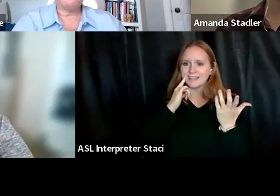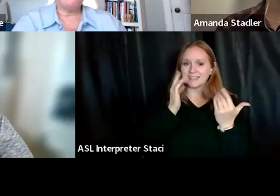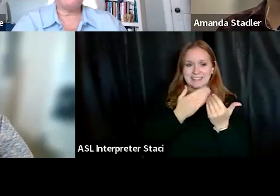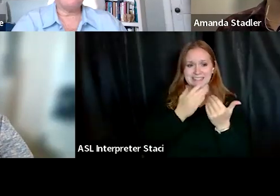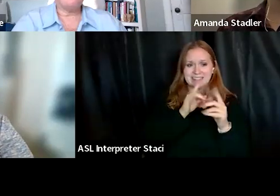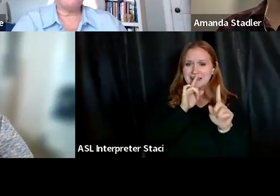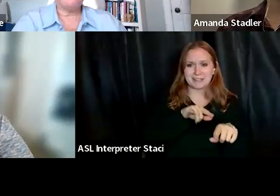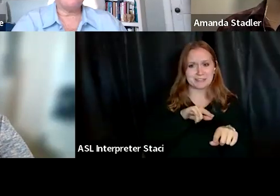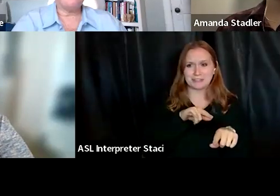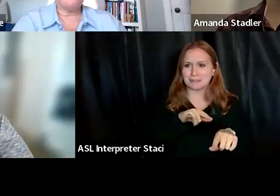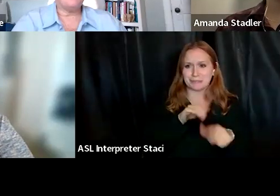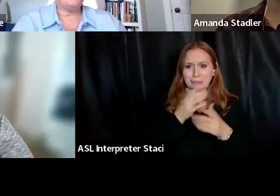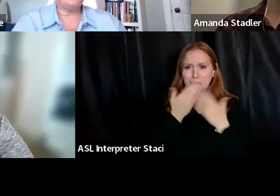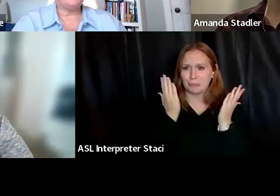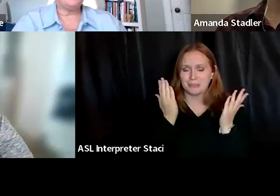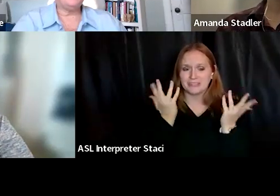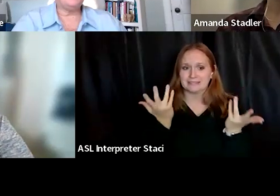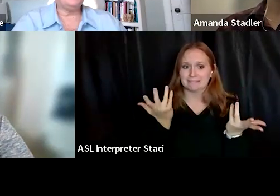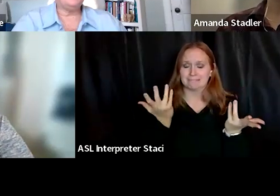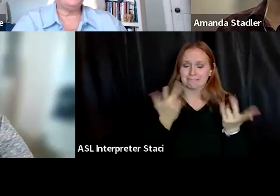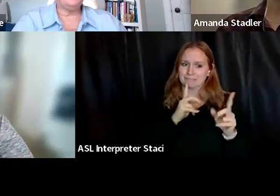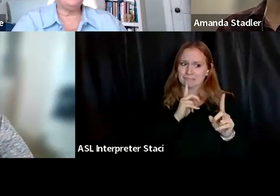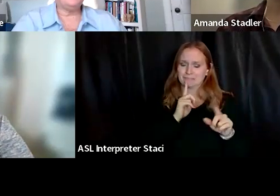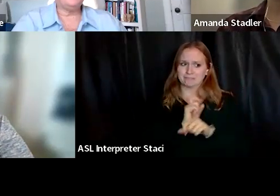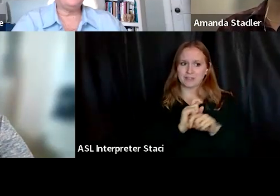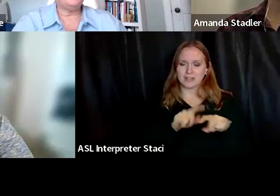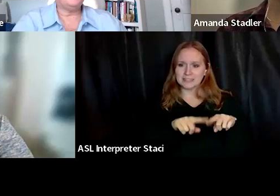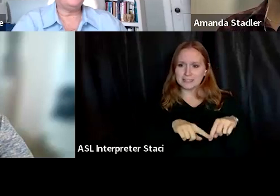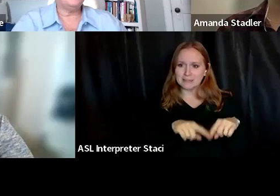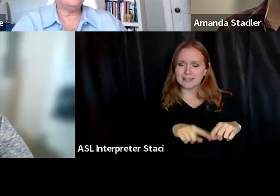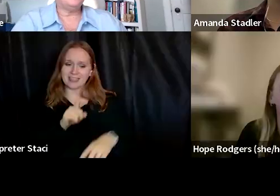in that it just really depends on like what the needs and priorities are of a CoC.